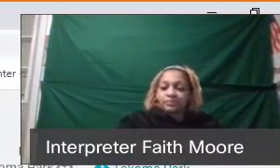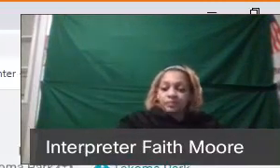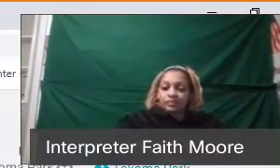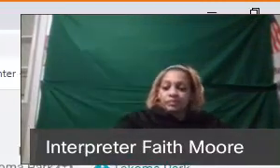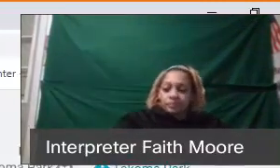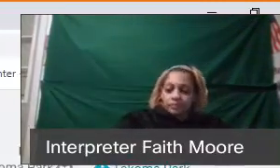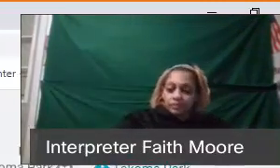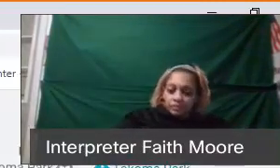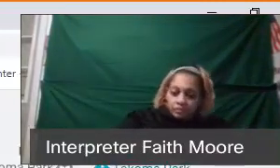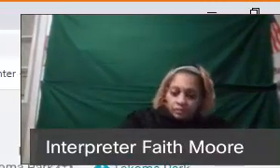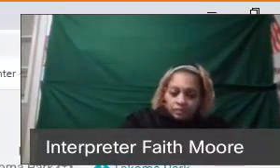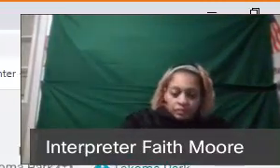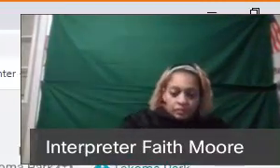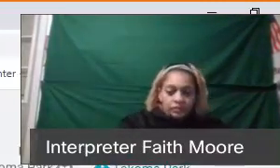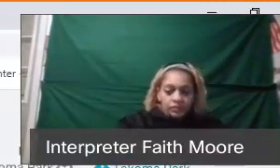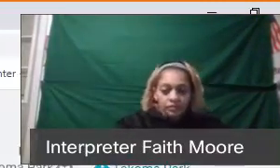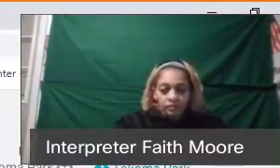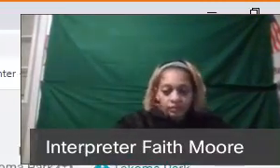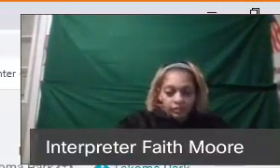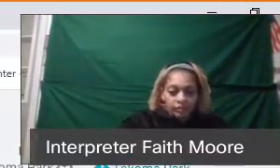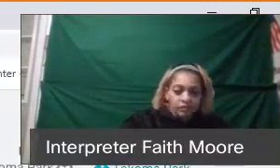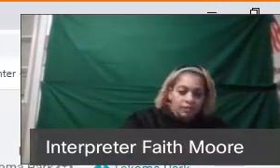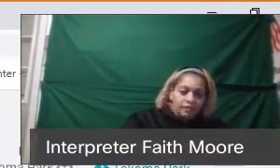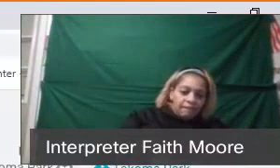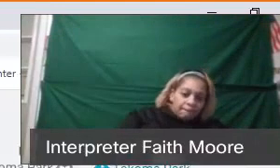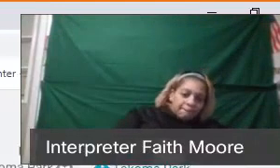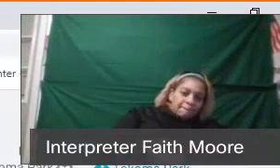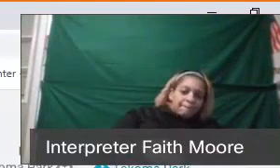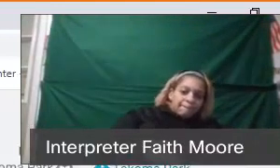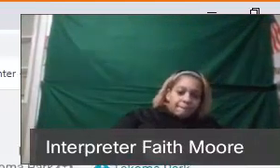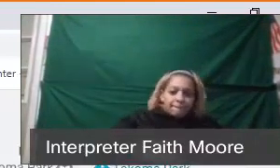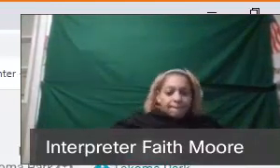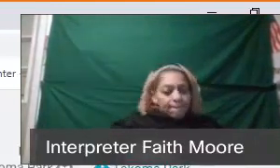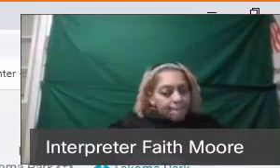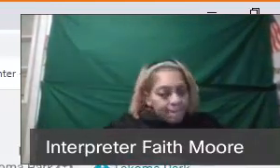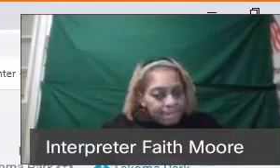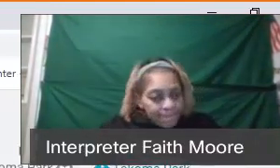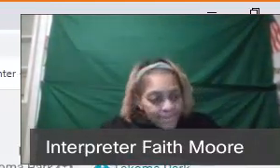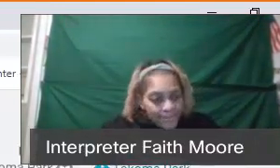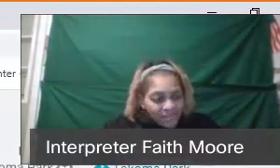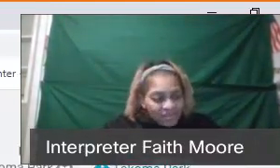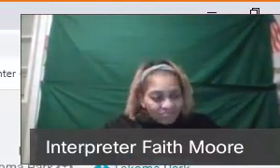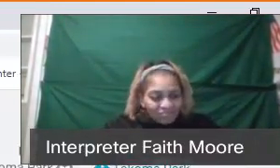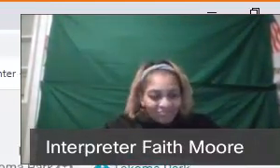Cheney described specialties on stage section. Will there be a pending lane impact on parking.